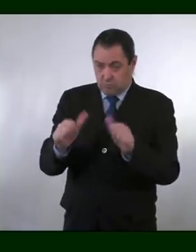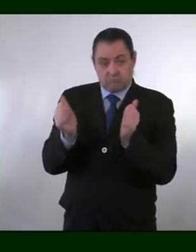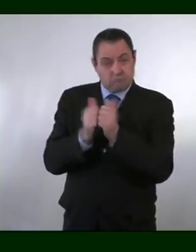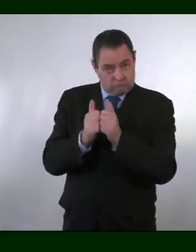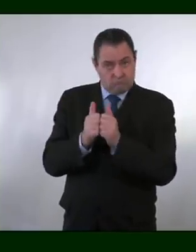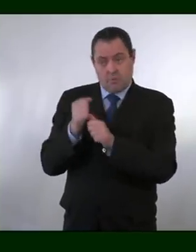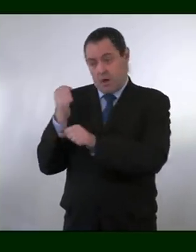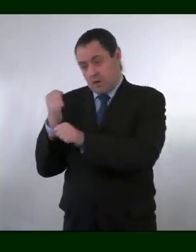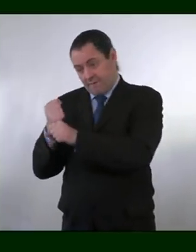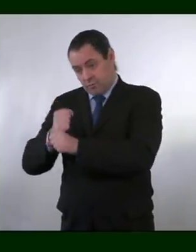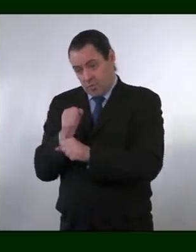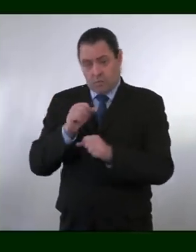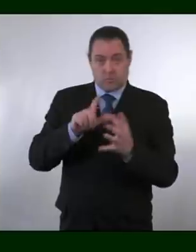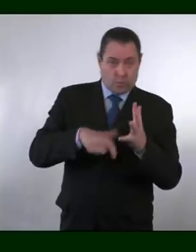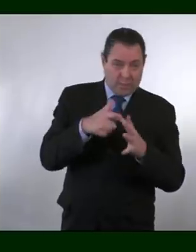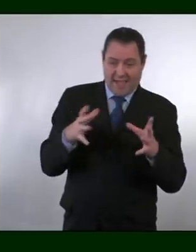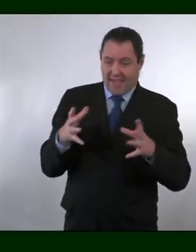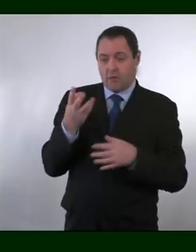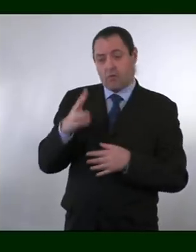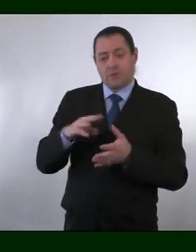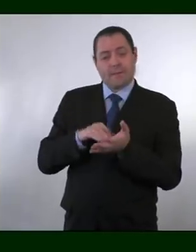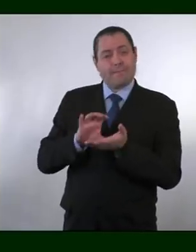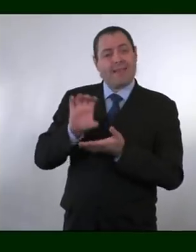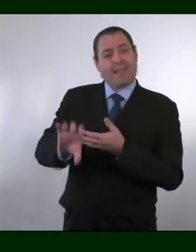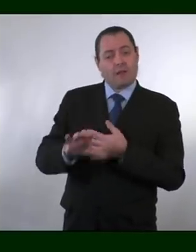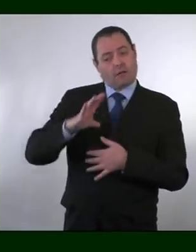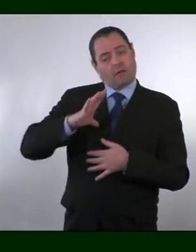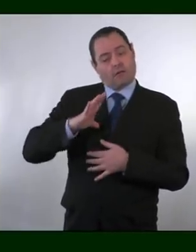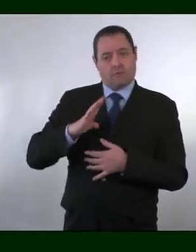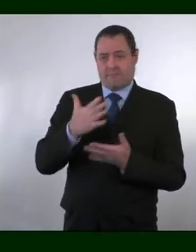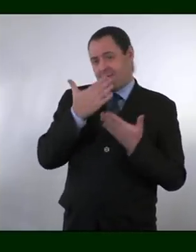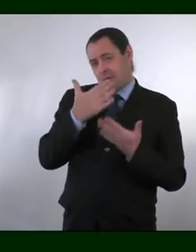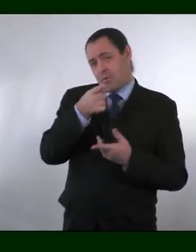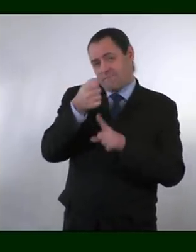delivering over £30 million of investment. I thank him for the lobbying that he has been doing.